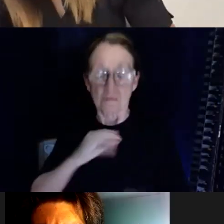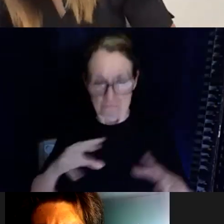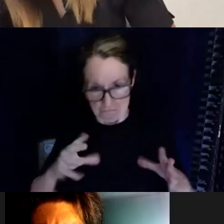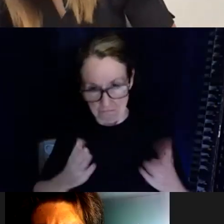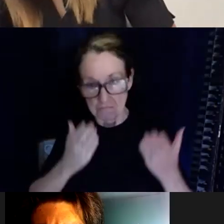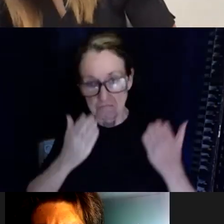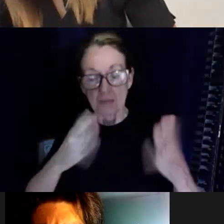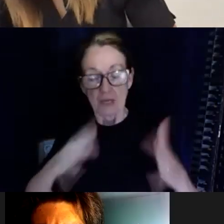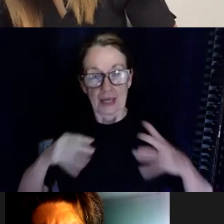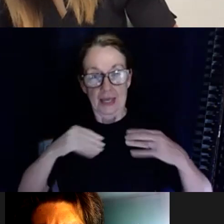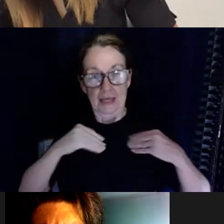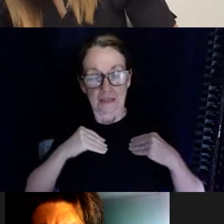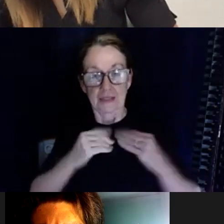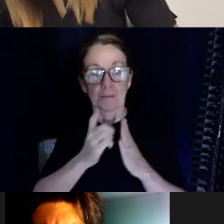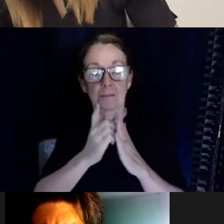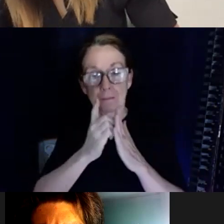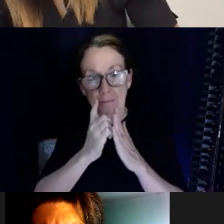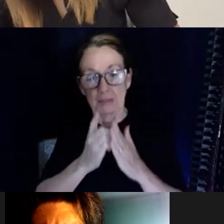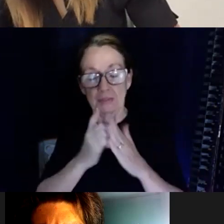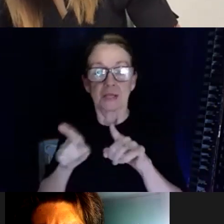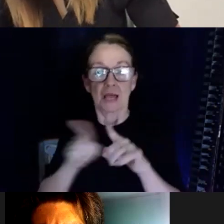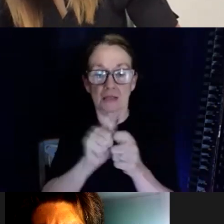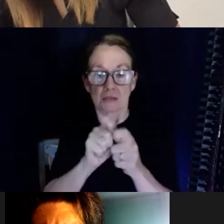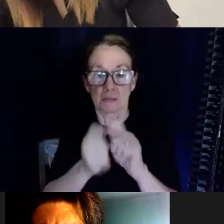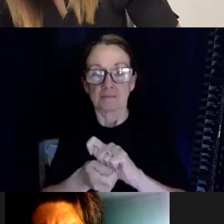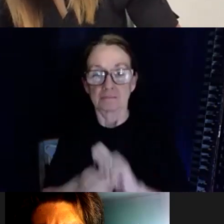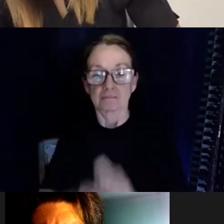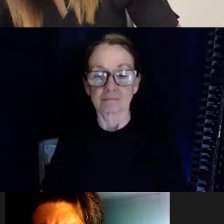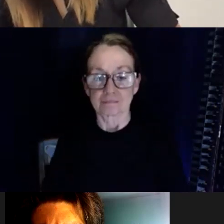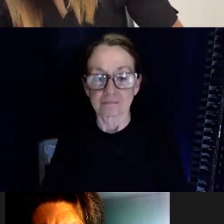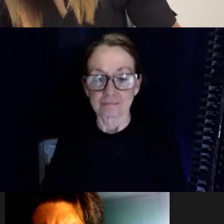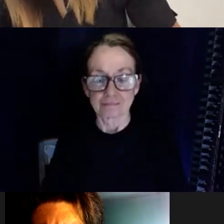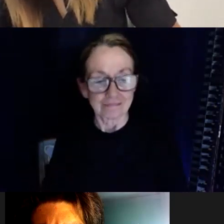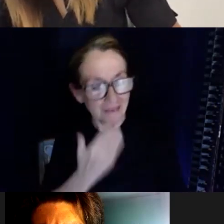AND NOW, SO DOES ANYONE MOVE TO APPROVE THE MEETING MINUTES BASED ON ONCE WE MAKE THE REVISIONS THAT HAVE BEEN SET FORTH?